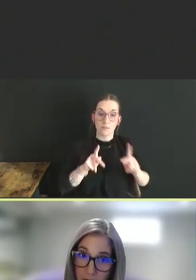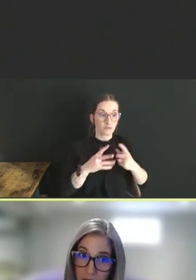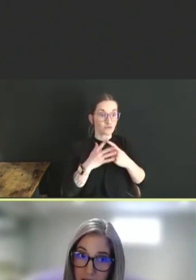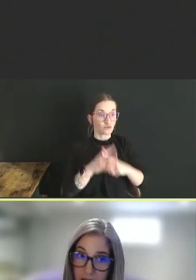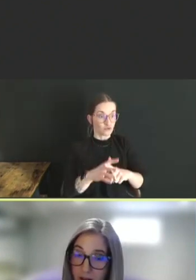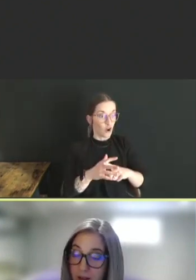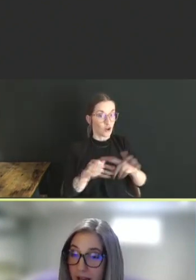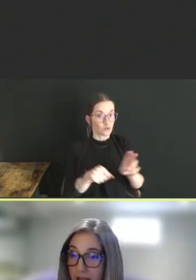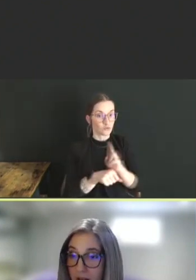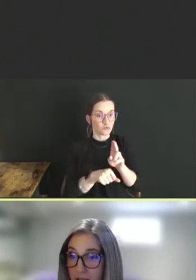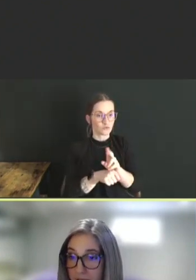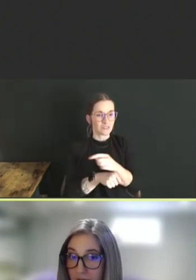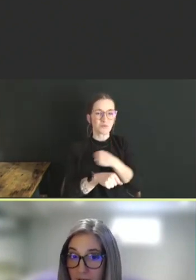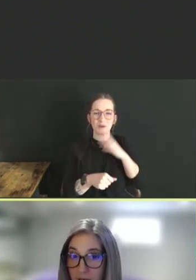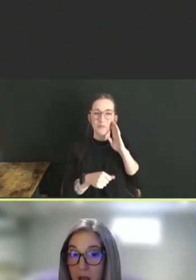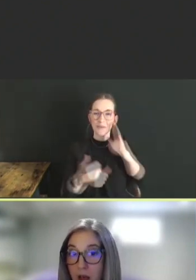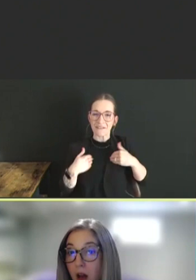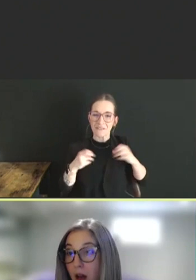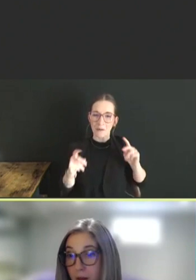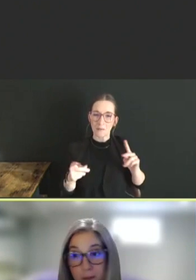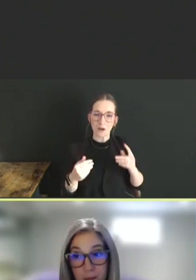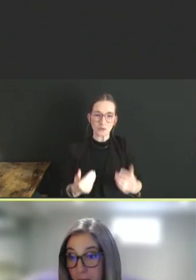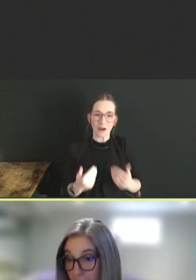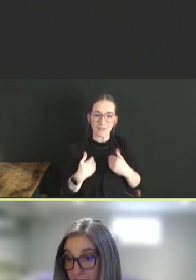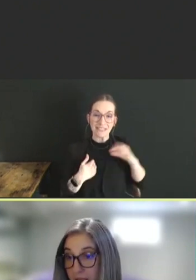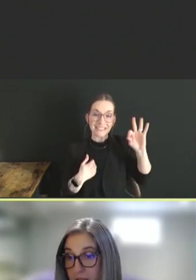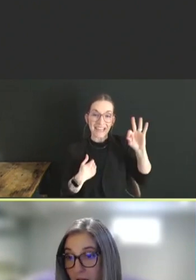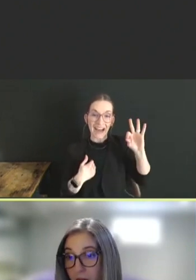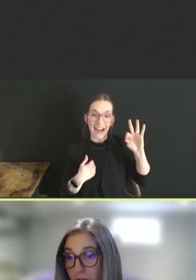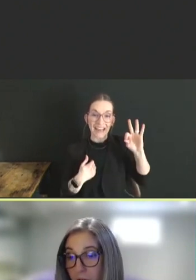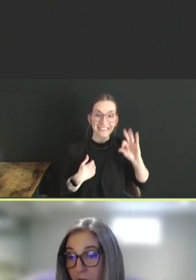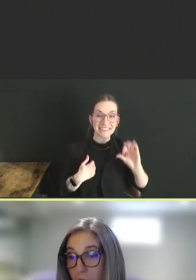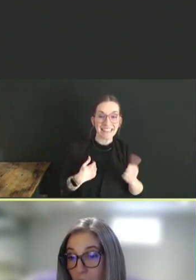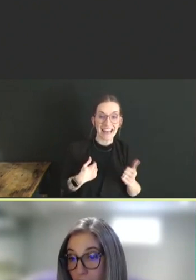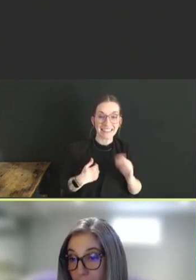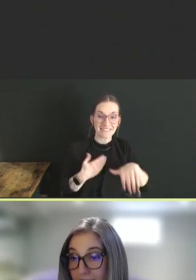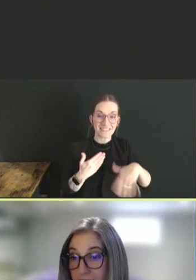to have 9 out of 10 Americans covered for vaccinations.